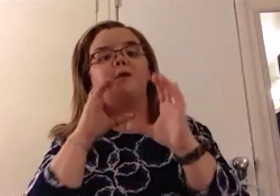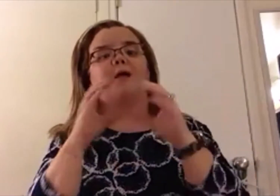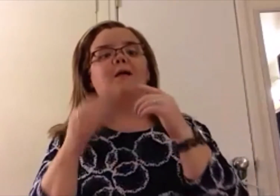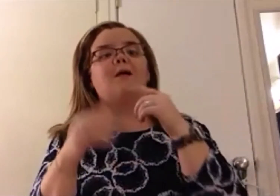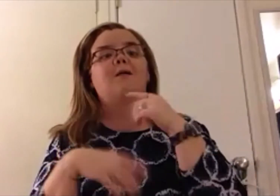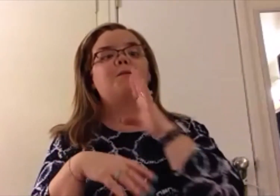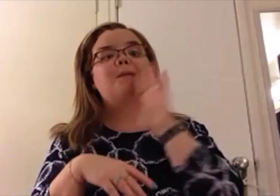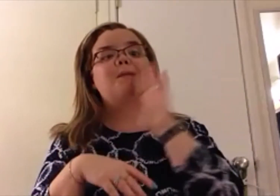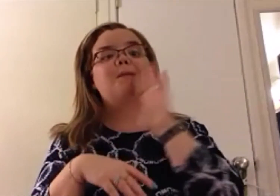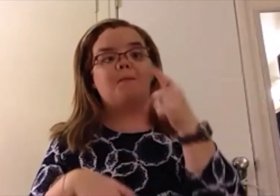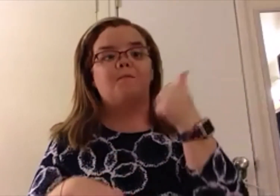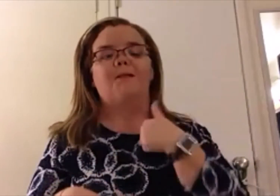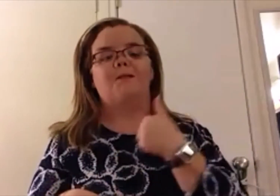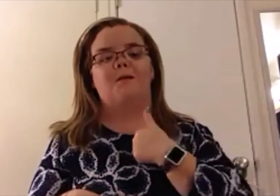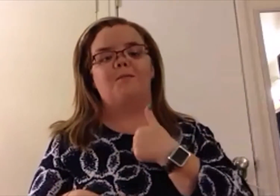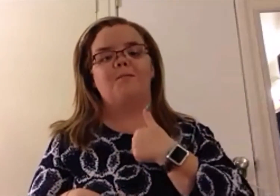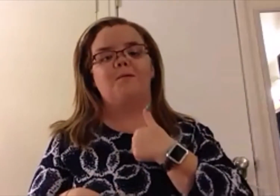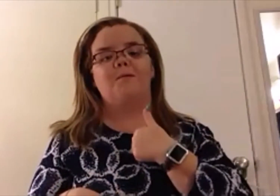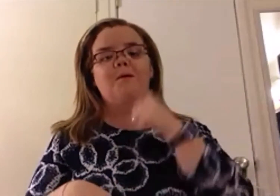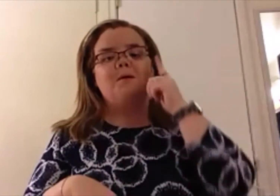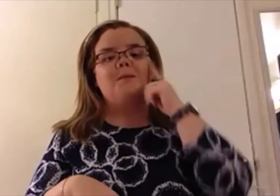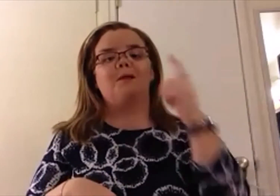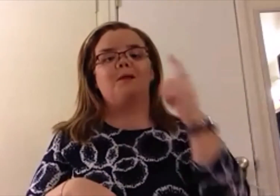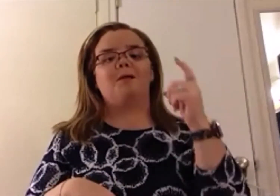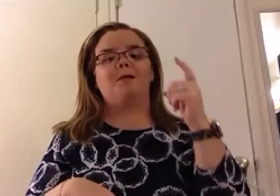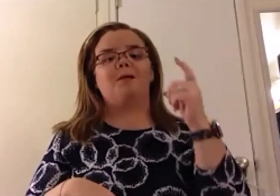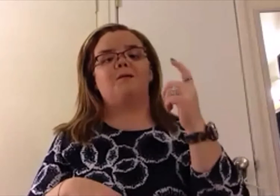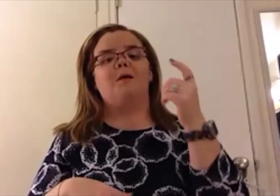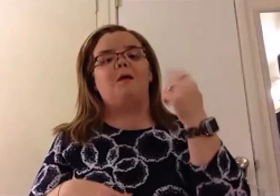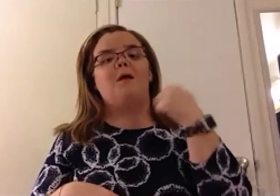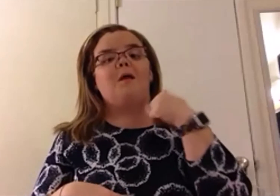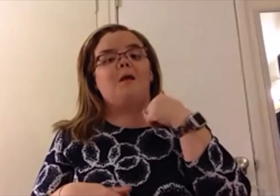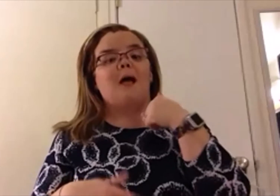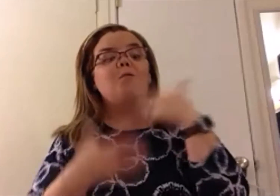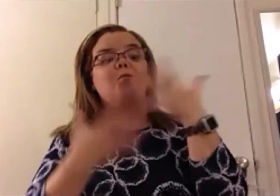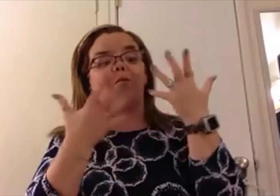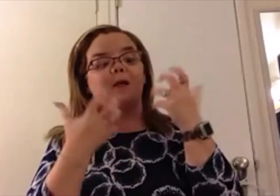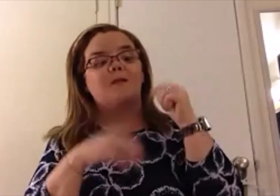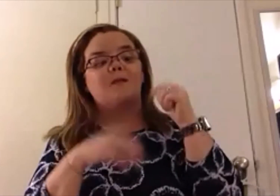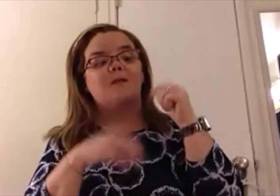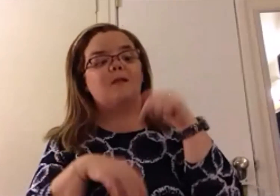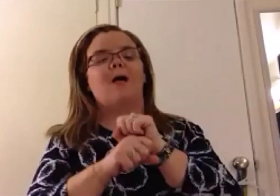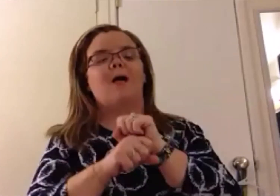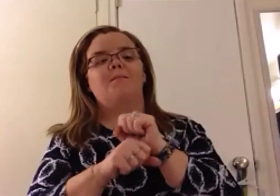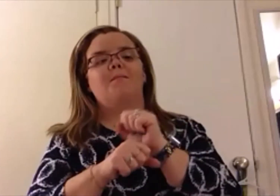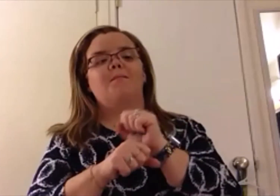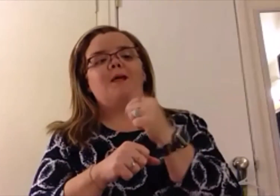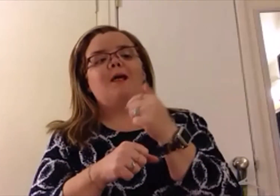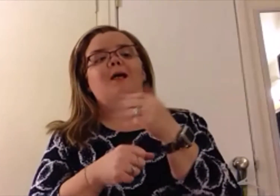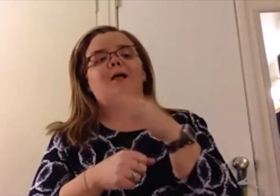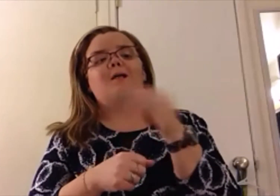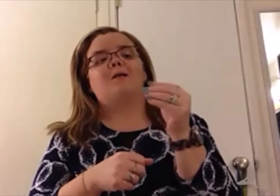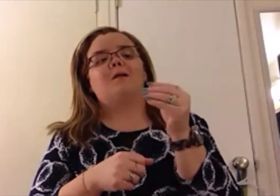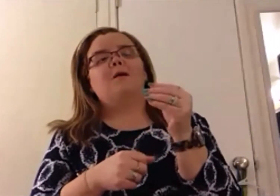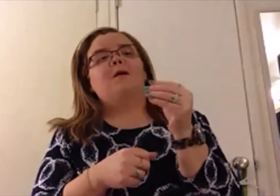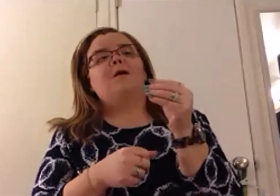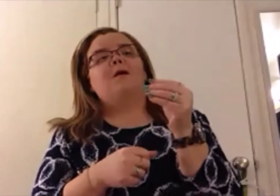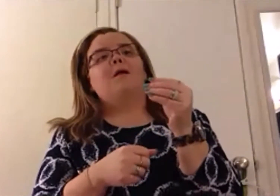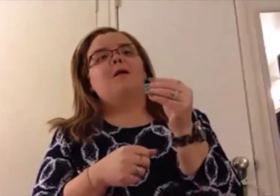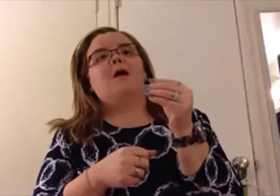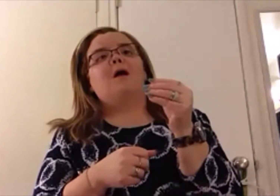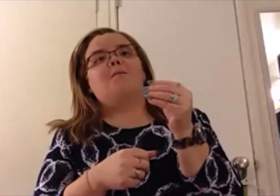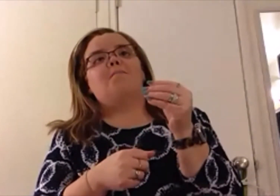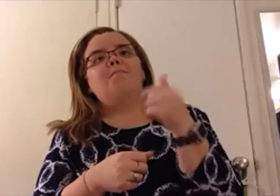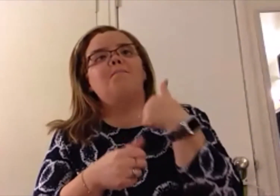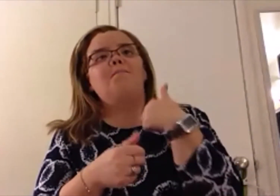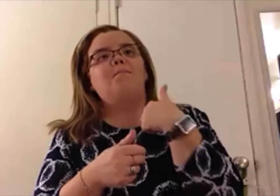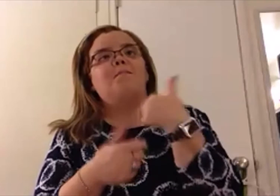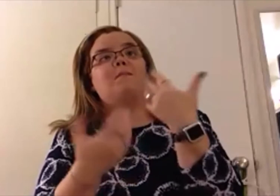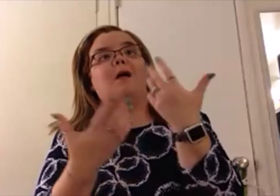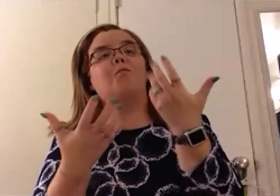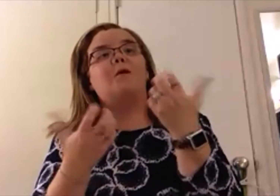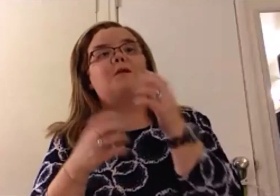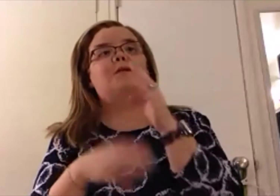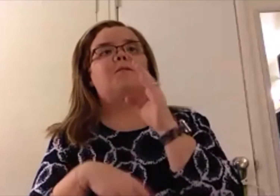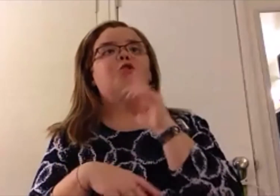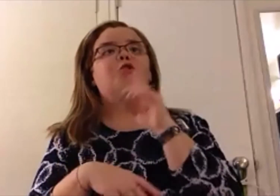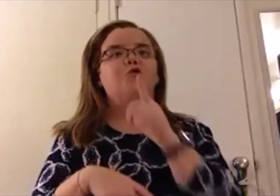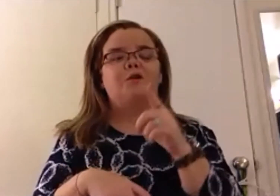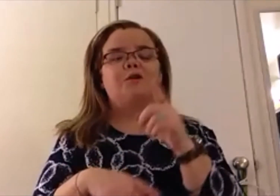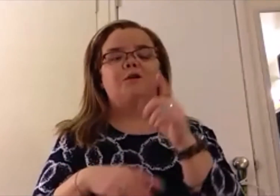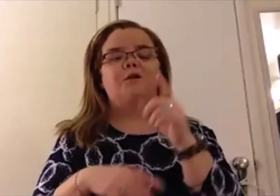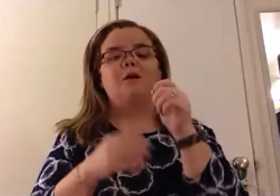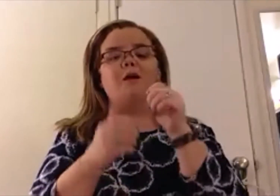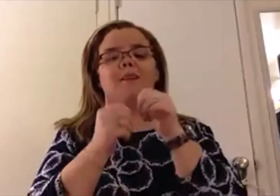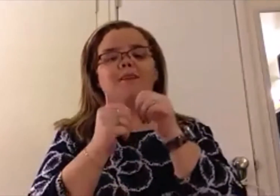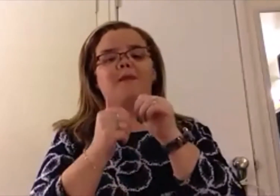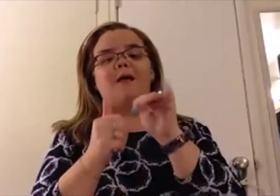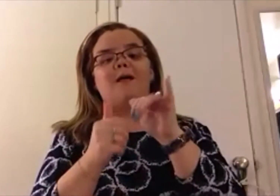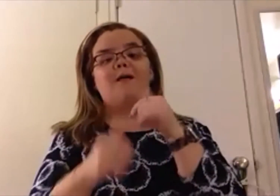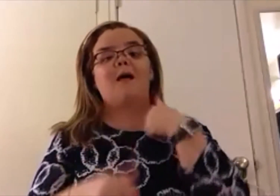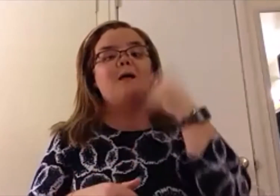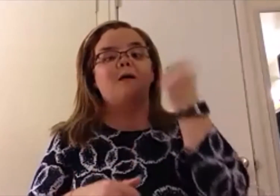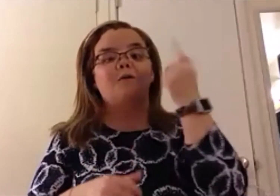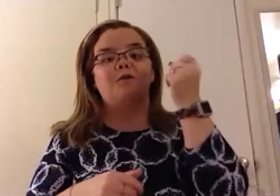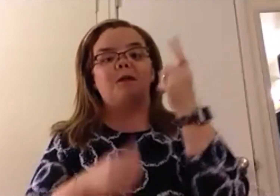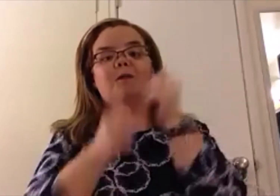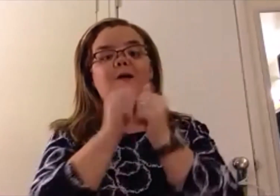and speak up for myself because i wanted this job and um i wanted to be sure that i understand